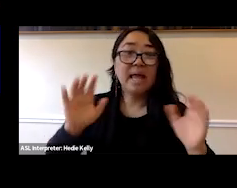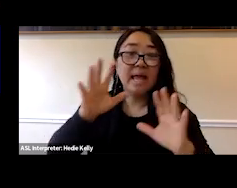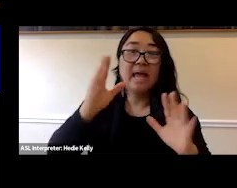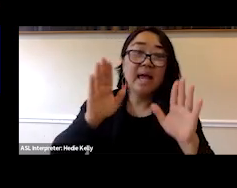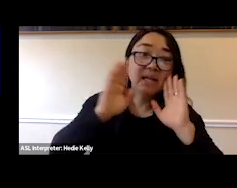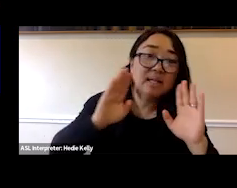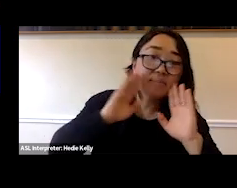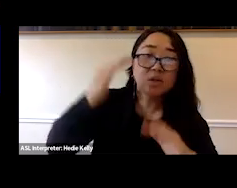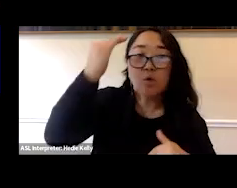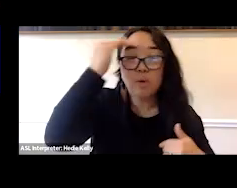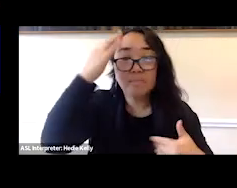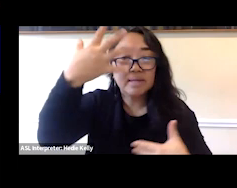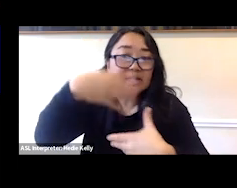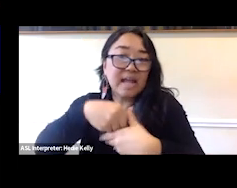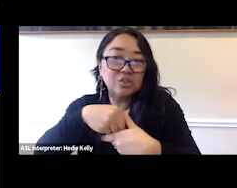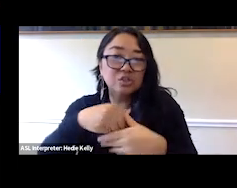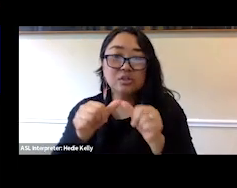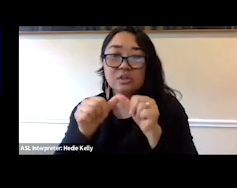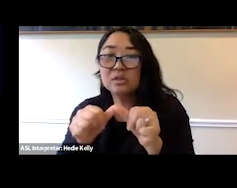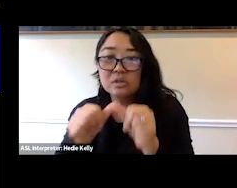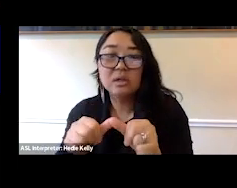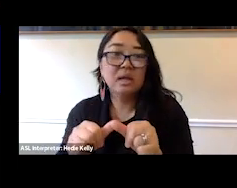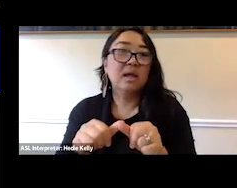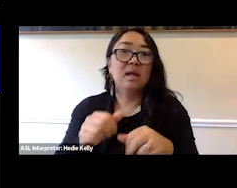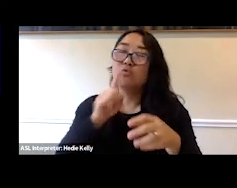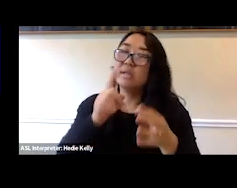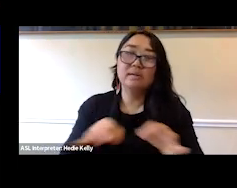significantly improving your user experience, whether they have a use